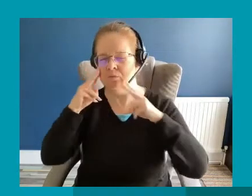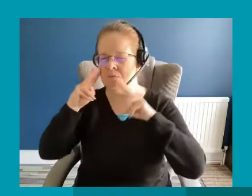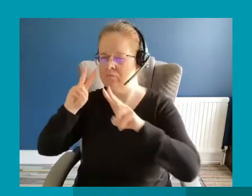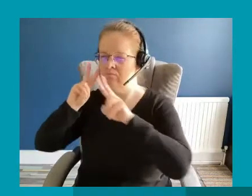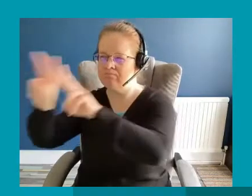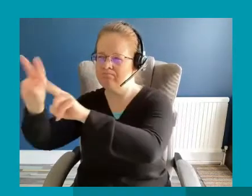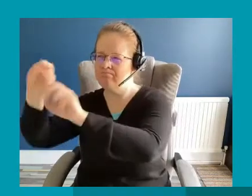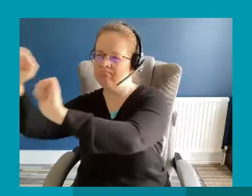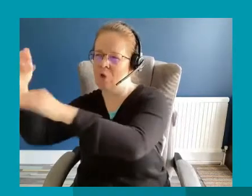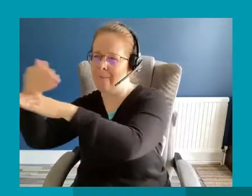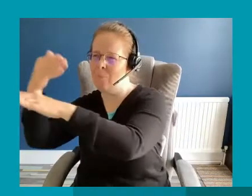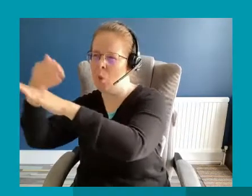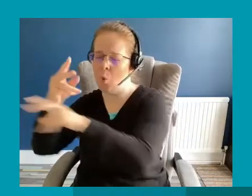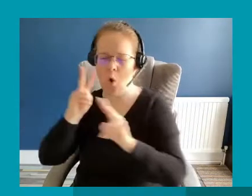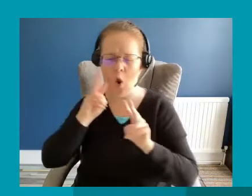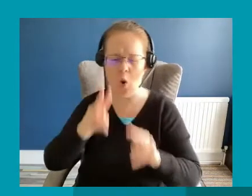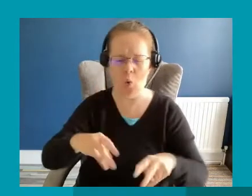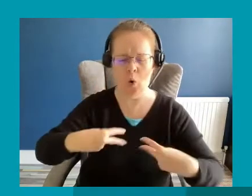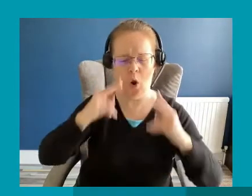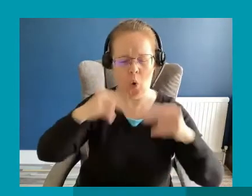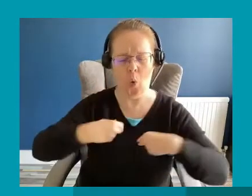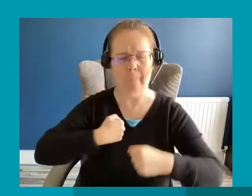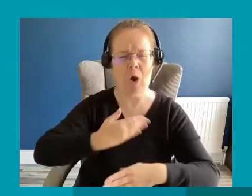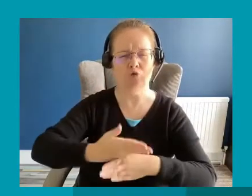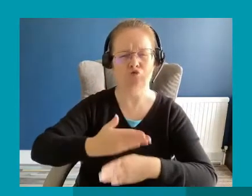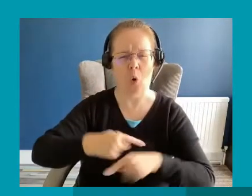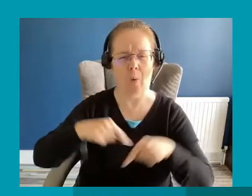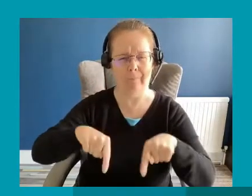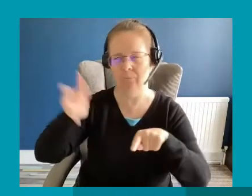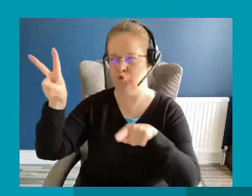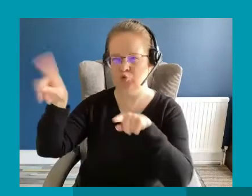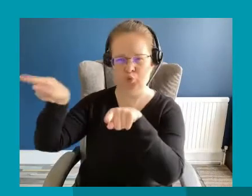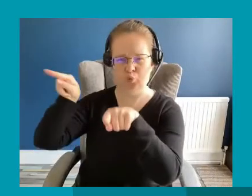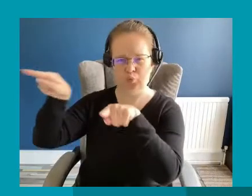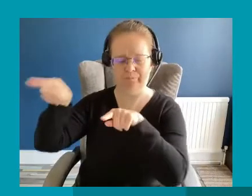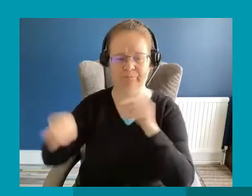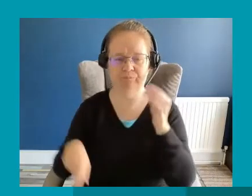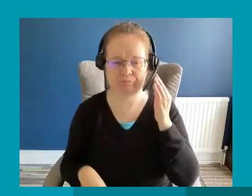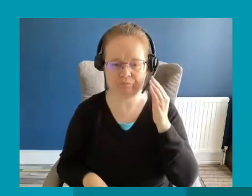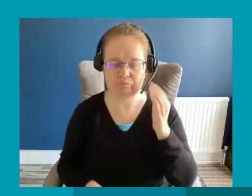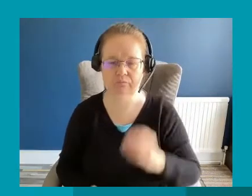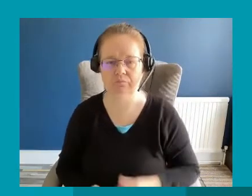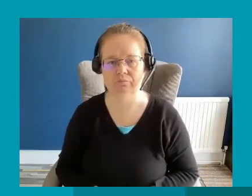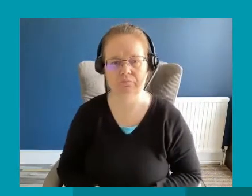Responsibilities and the tasks within it. OK, so it's equally as important to